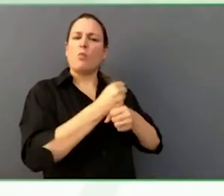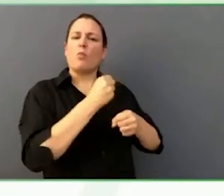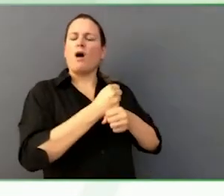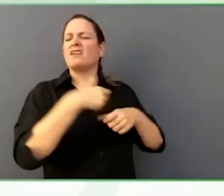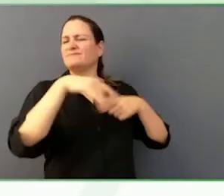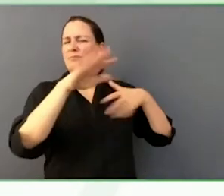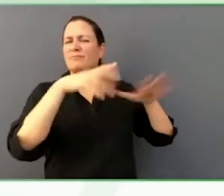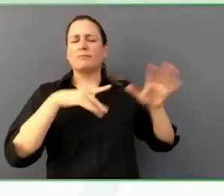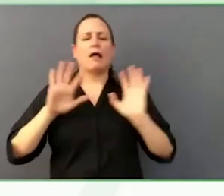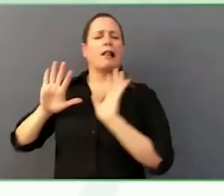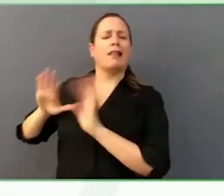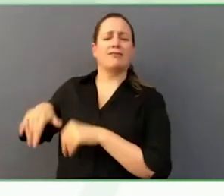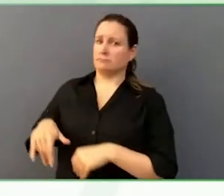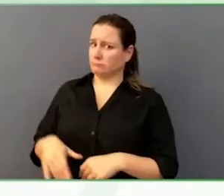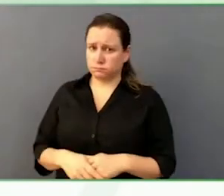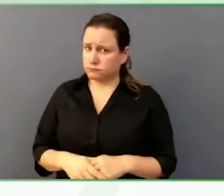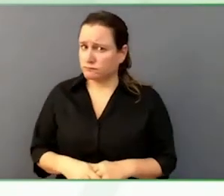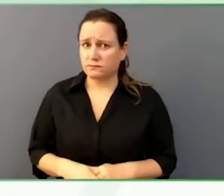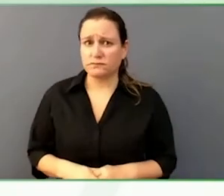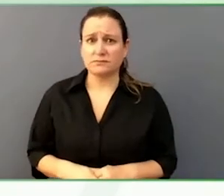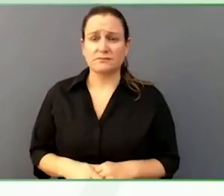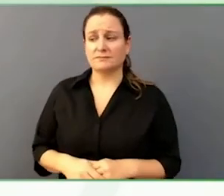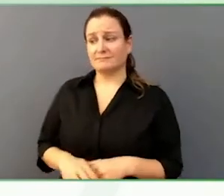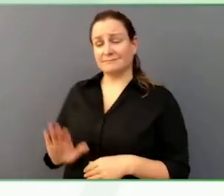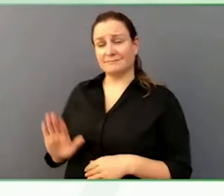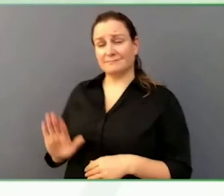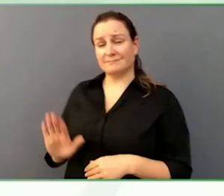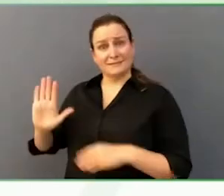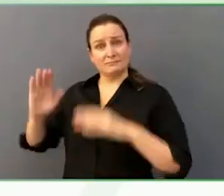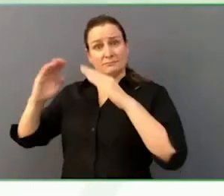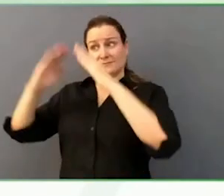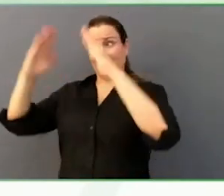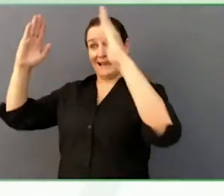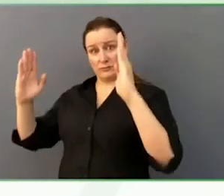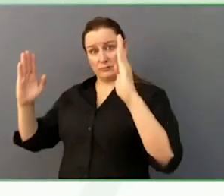This is his room, by extension the entire Ottawa Rotary Home, our